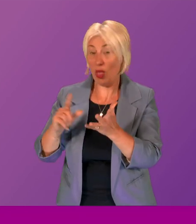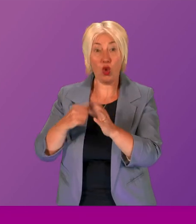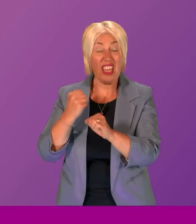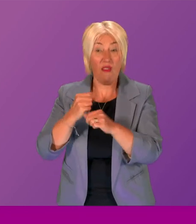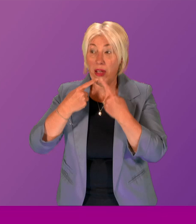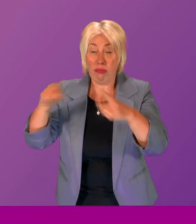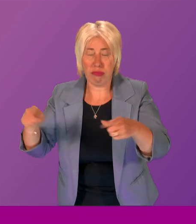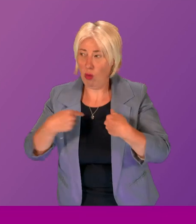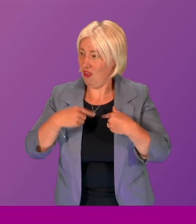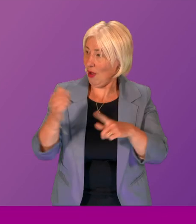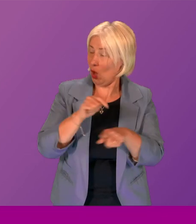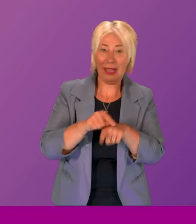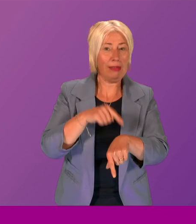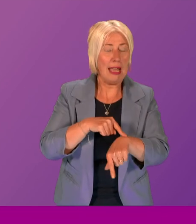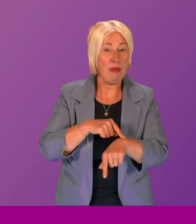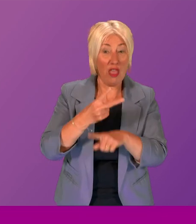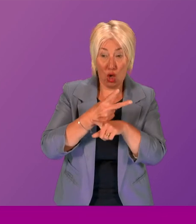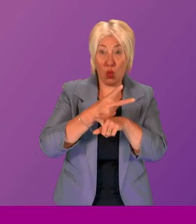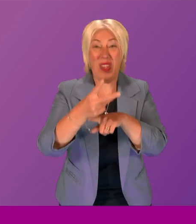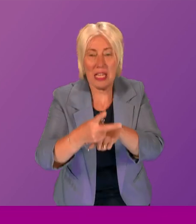later, on 29 September, that the Scottish Government received a letter from the UK